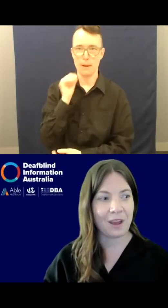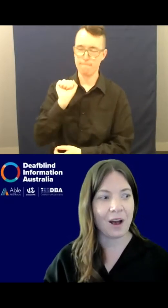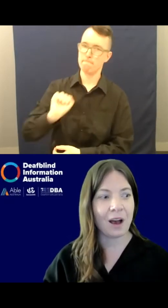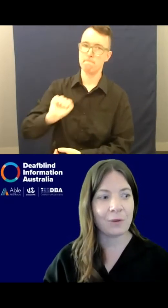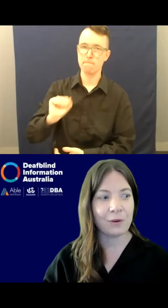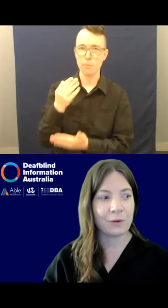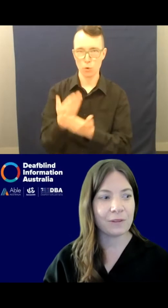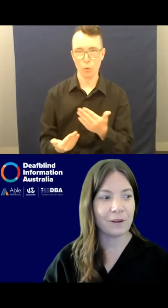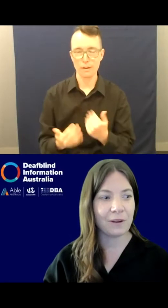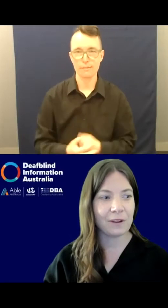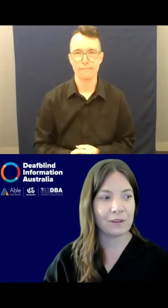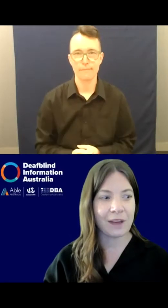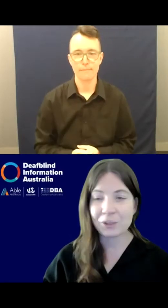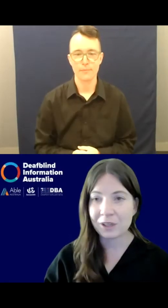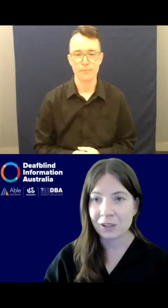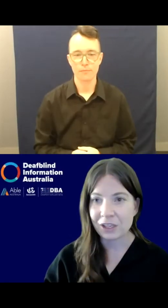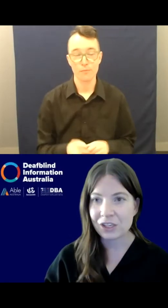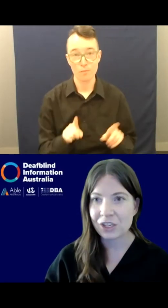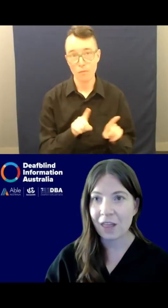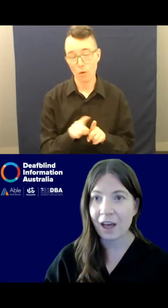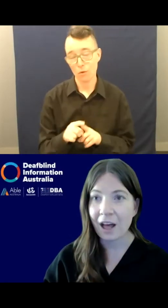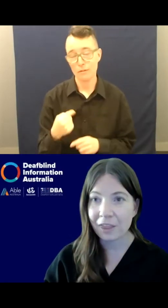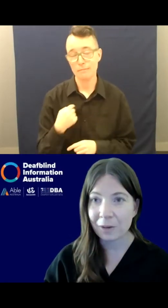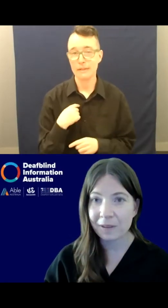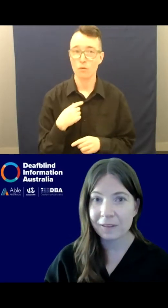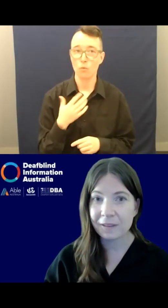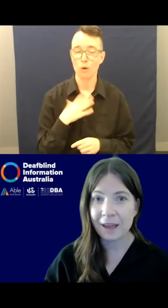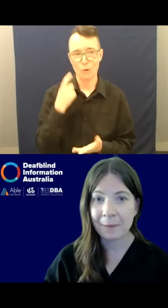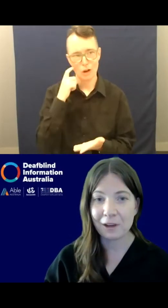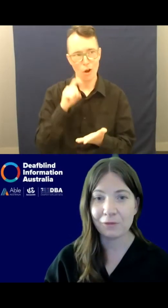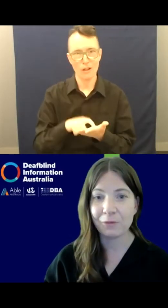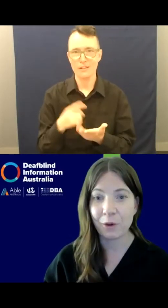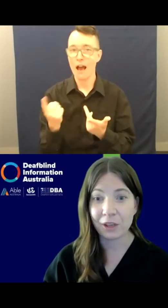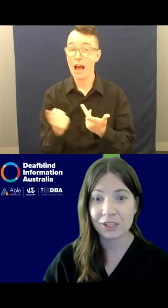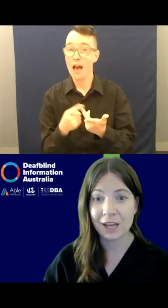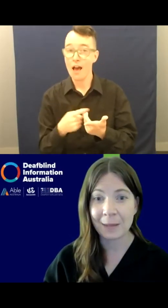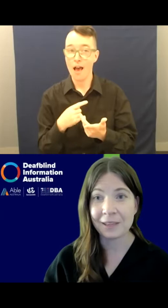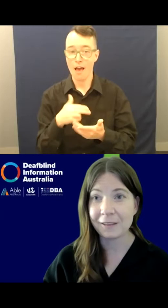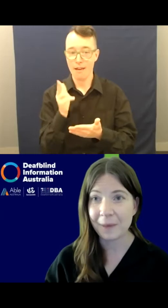I would also like to acknowledge other art therapists that have worked in this space